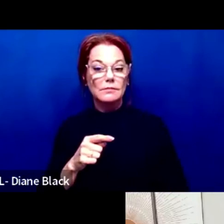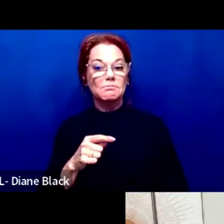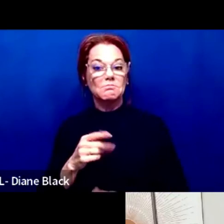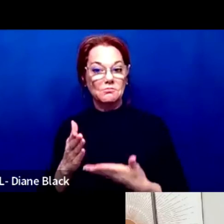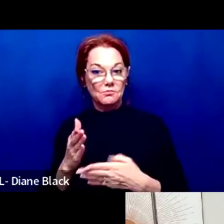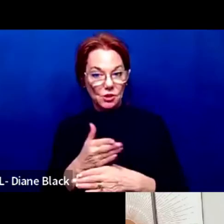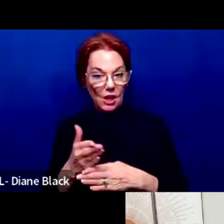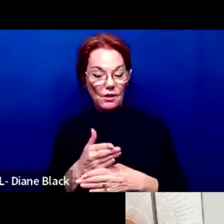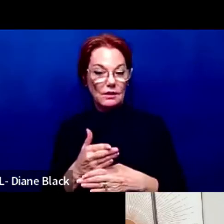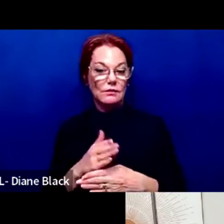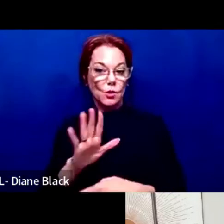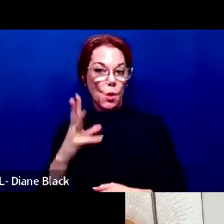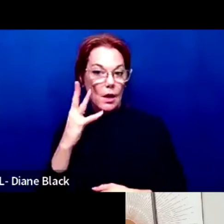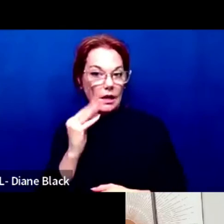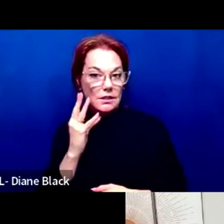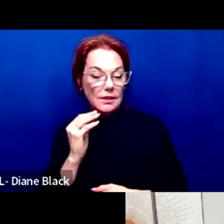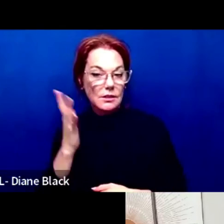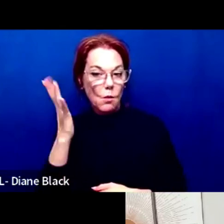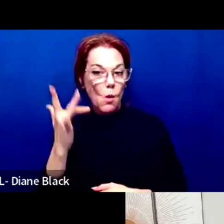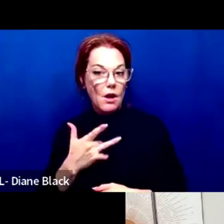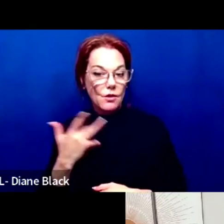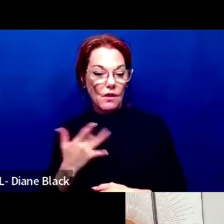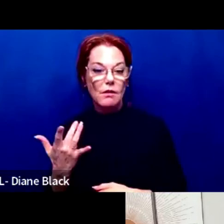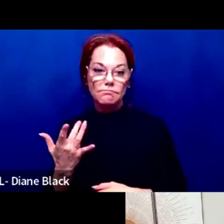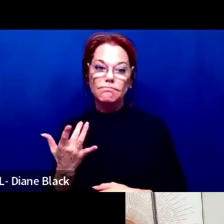group and why you felt like it was worth your, your precious